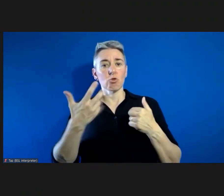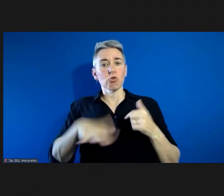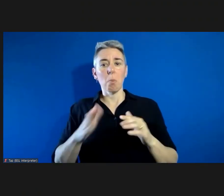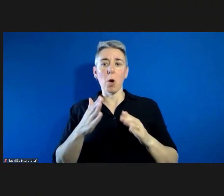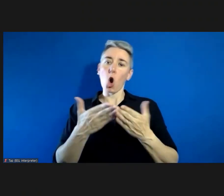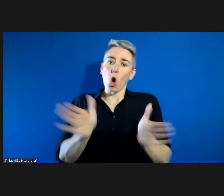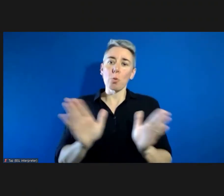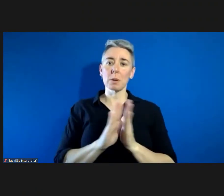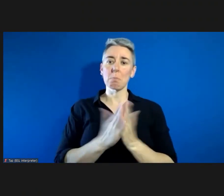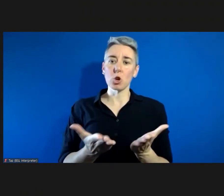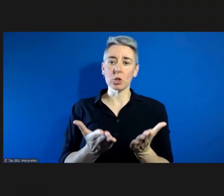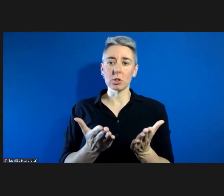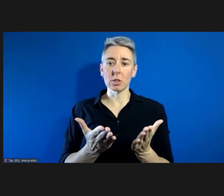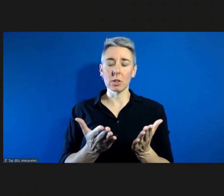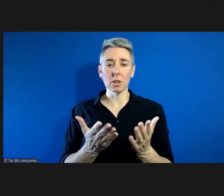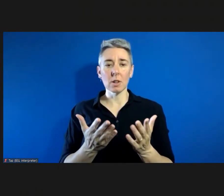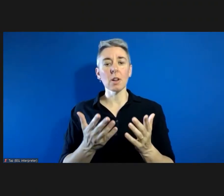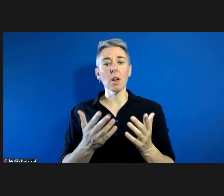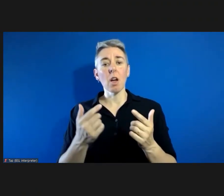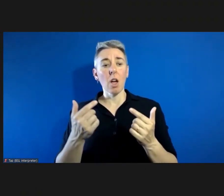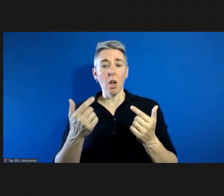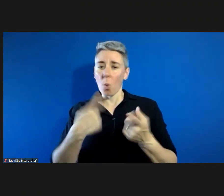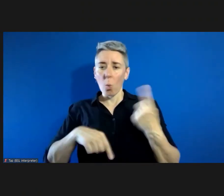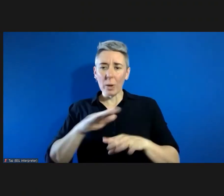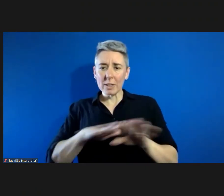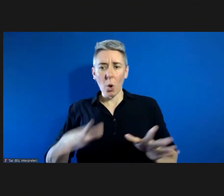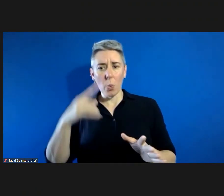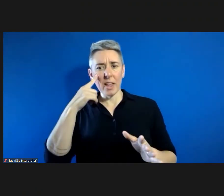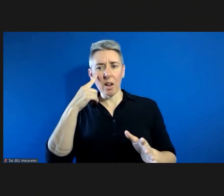because of our politics, and I would argue that there's a world of difference there.